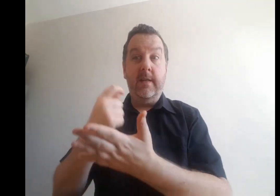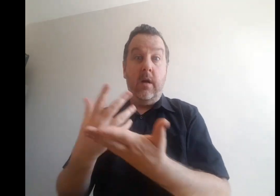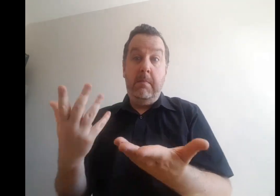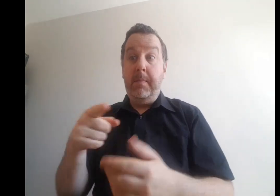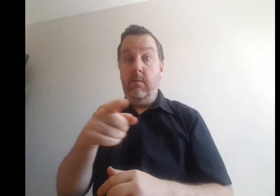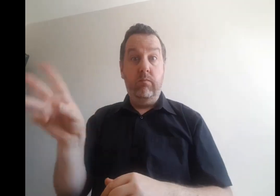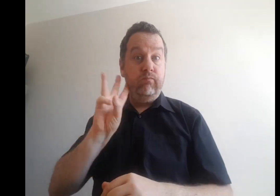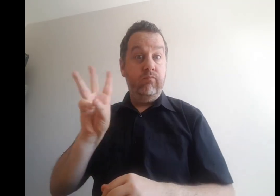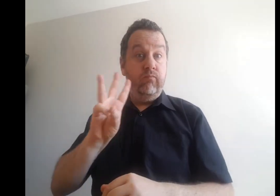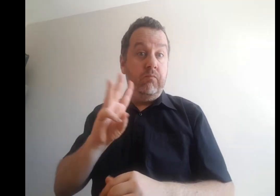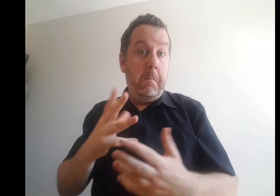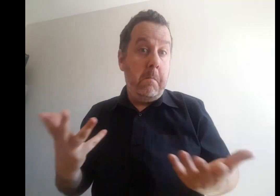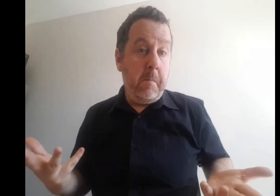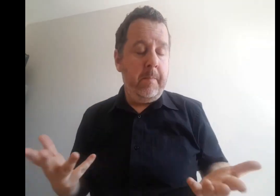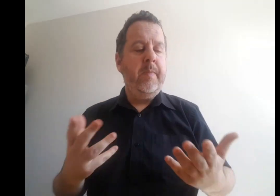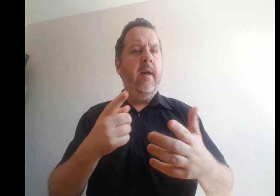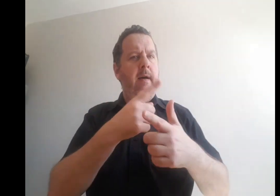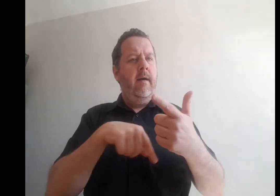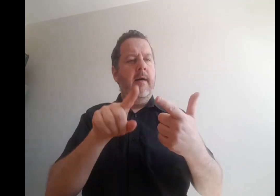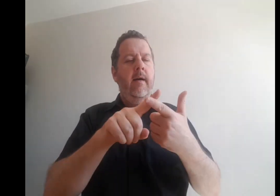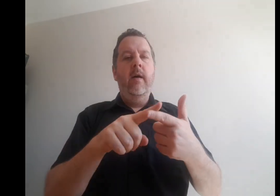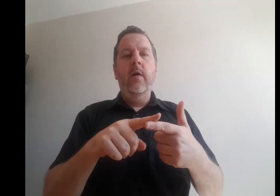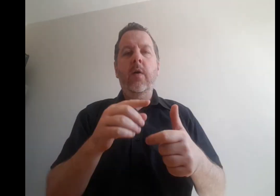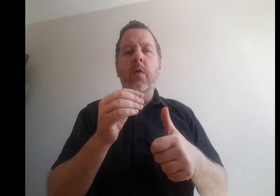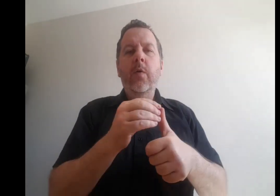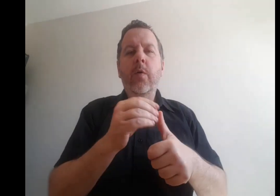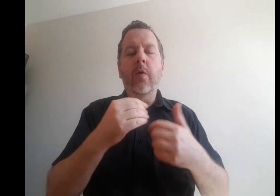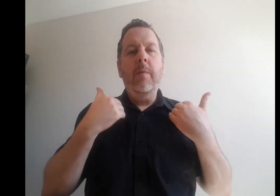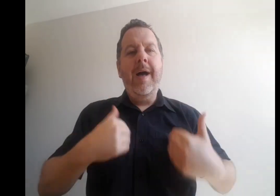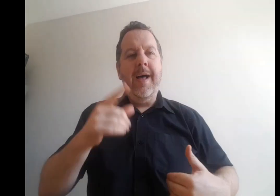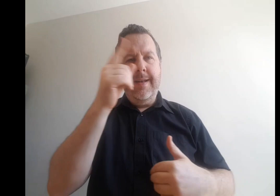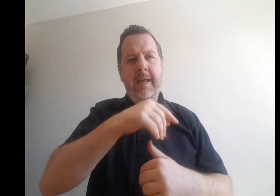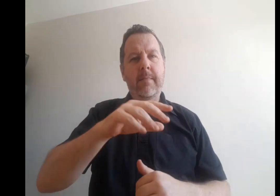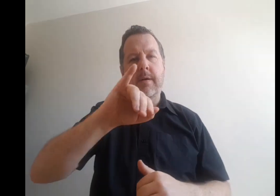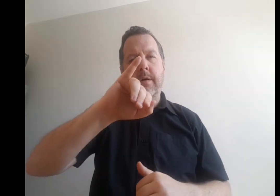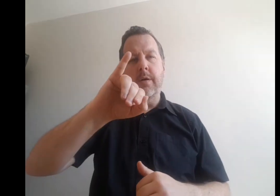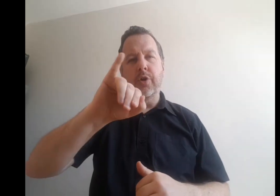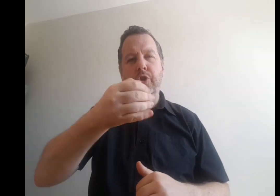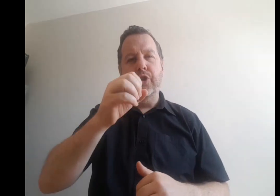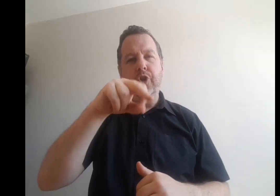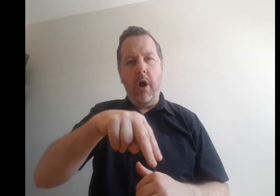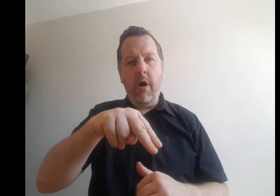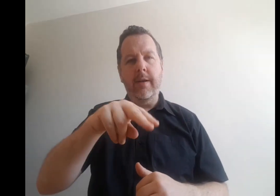You've a couple of other characters as well. There's a guy called John Sinnott in Waterford City,